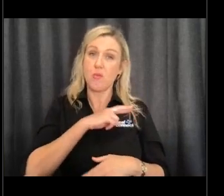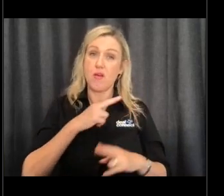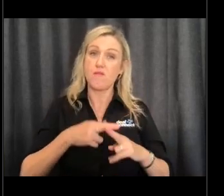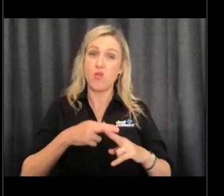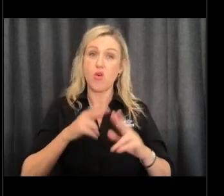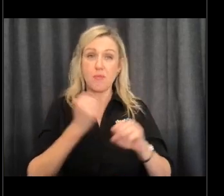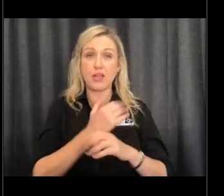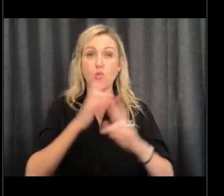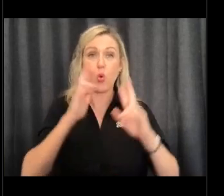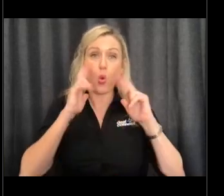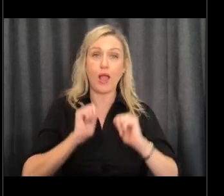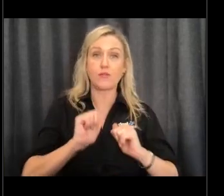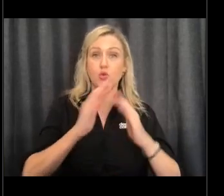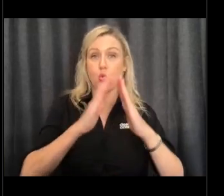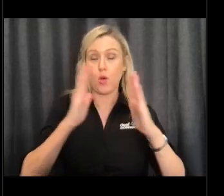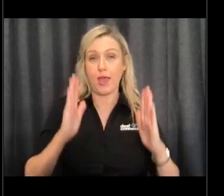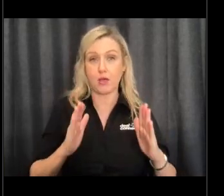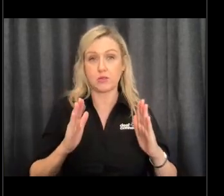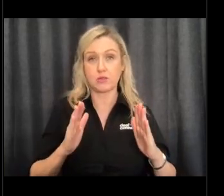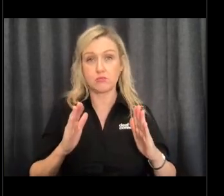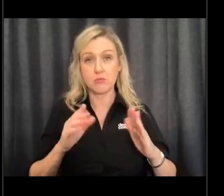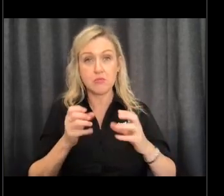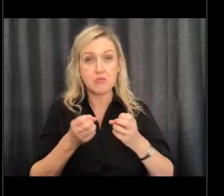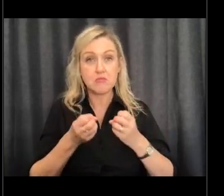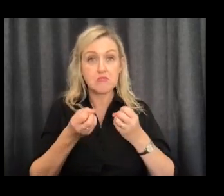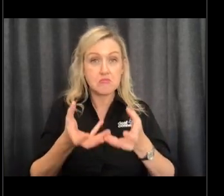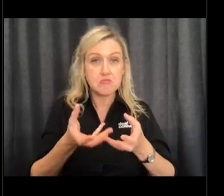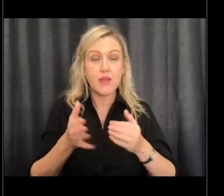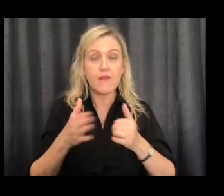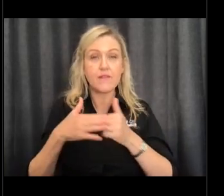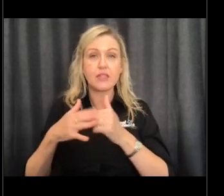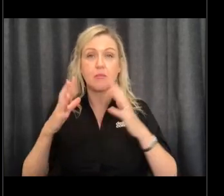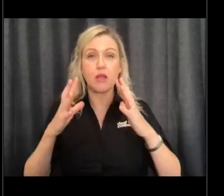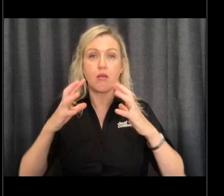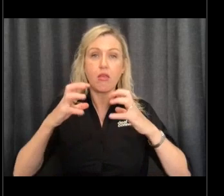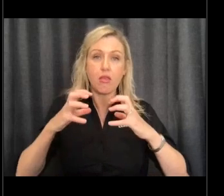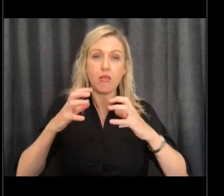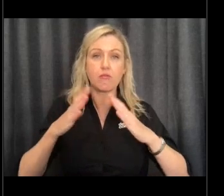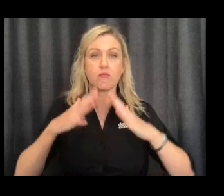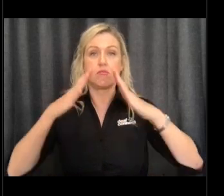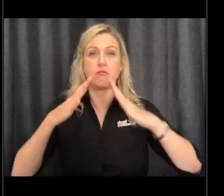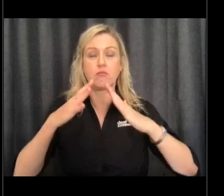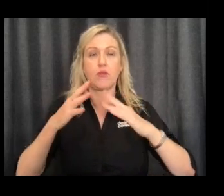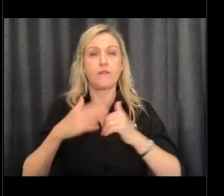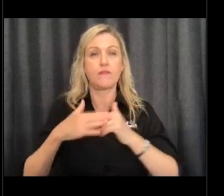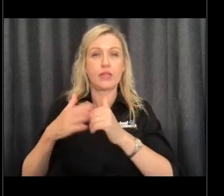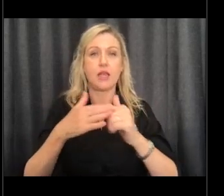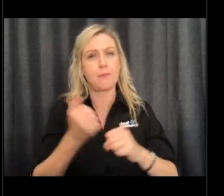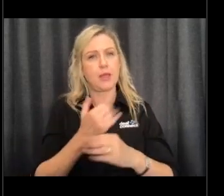Effectively the way I look at it is keeping it in a liveable condition that would protect